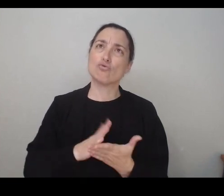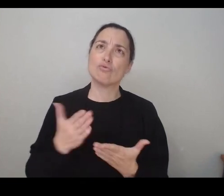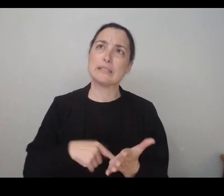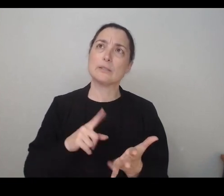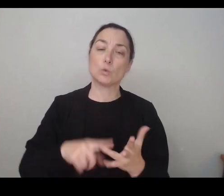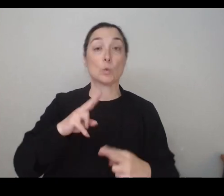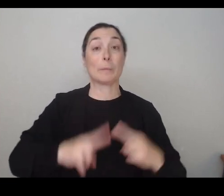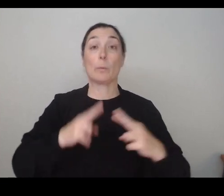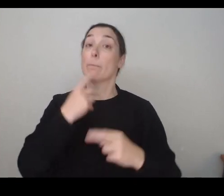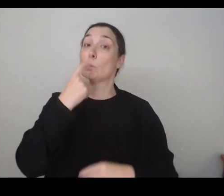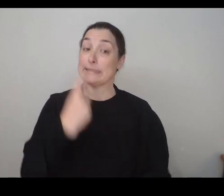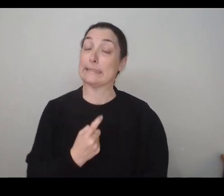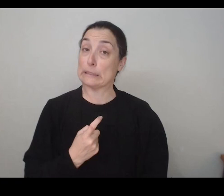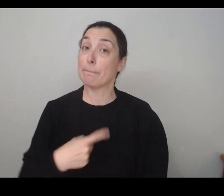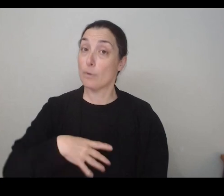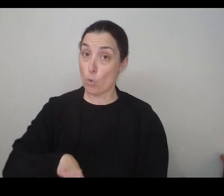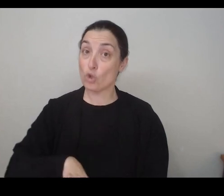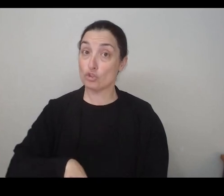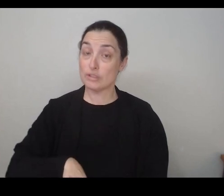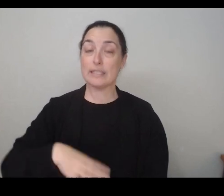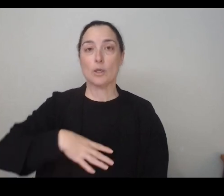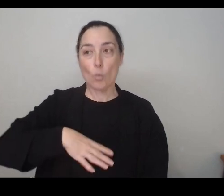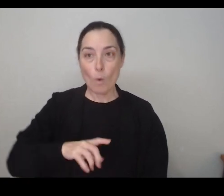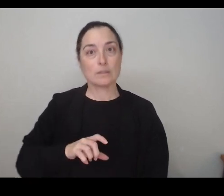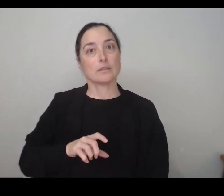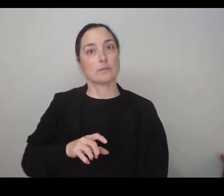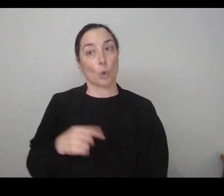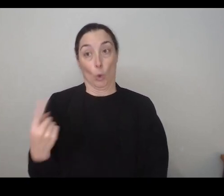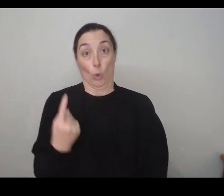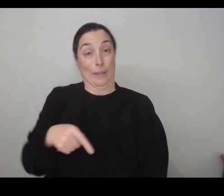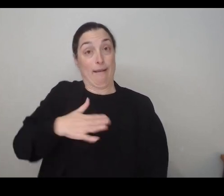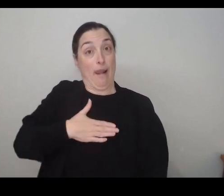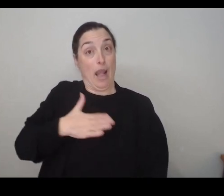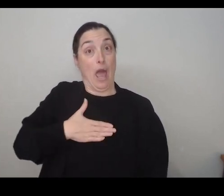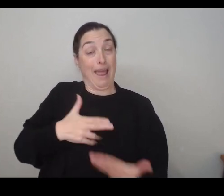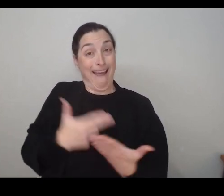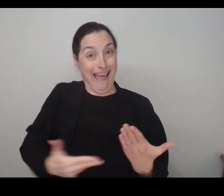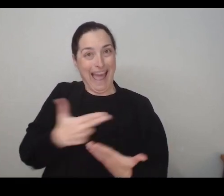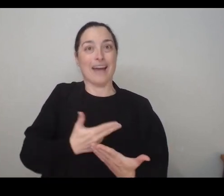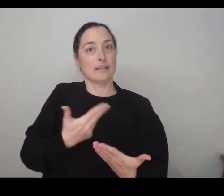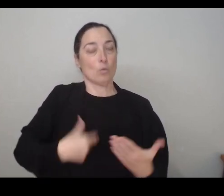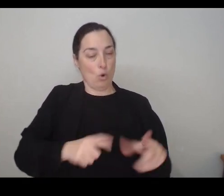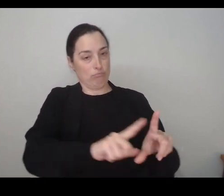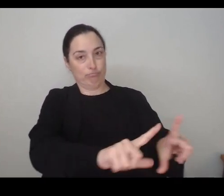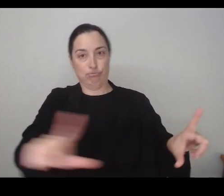He wanted to be surrounded by the artists he liked, and to say in which context he wanted to be shown.